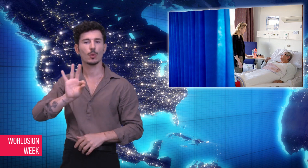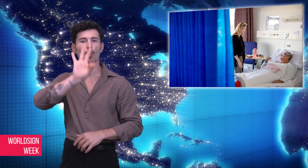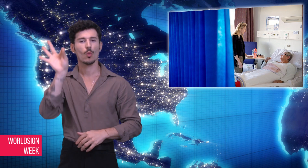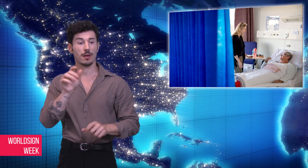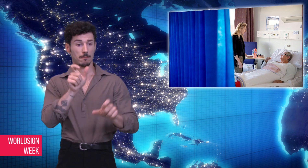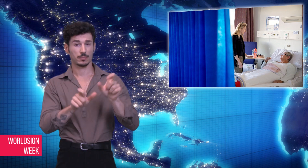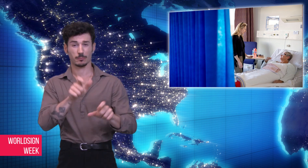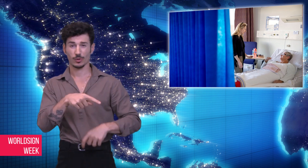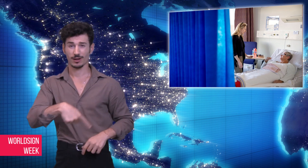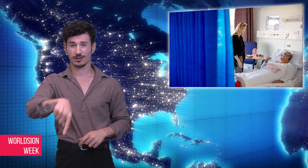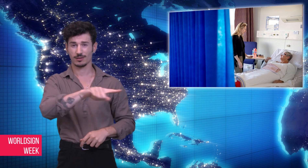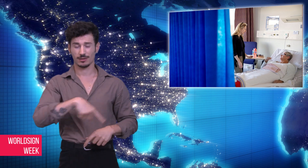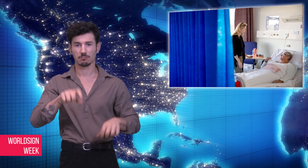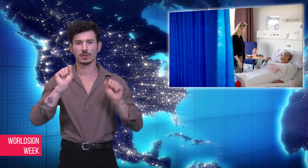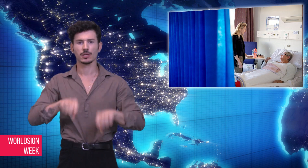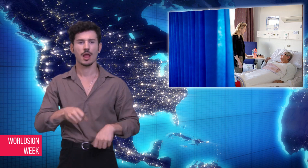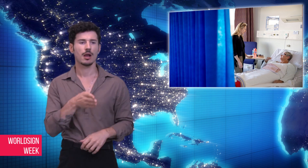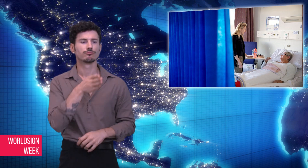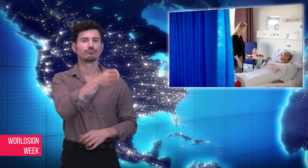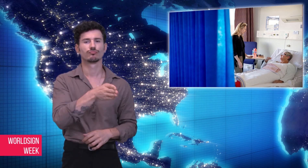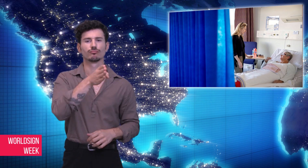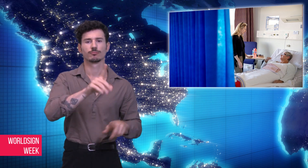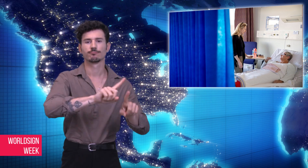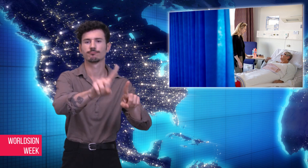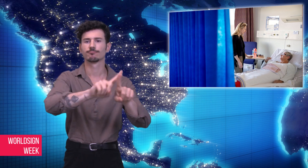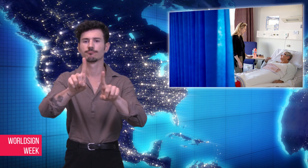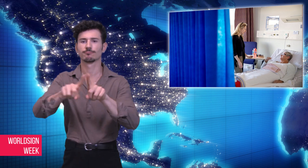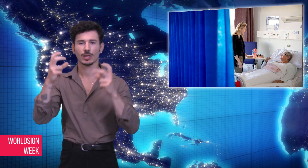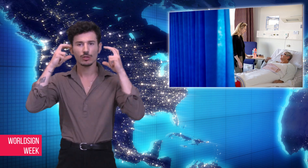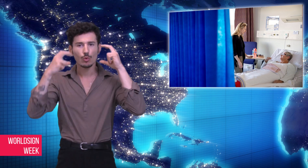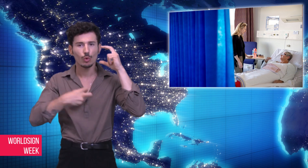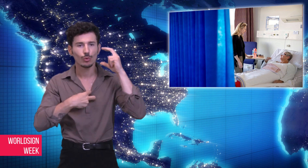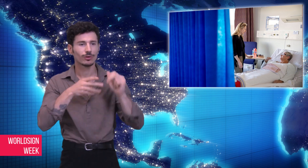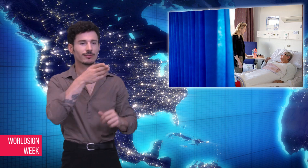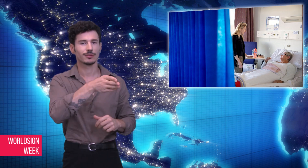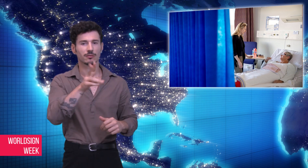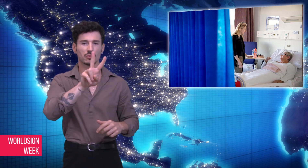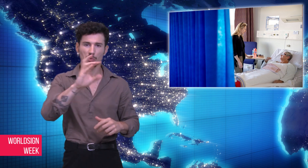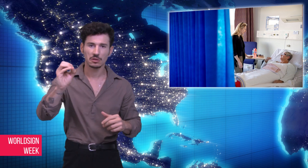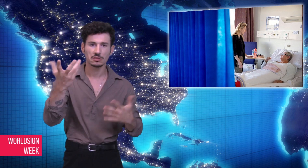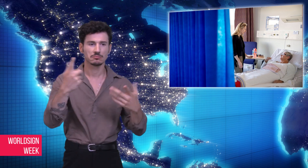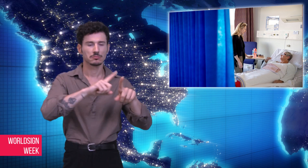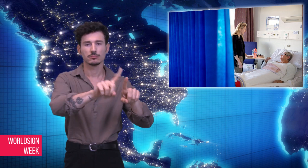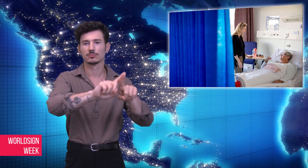see as many as 20 doctors prescribing different